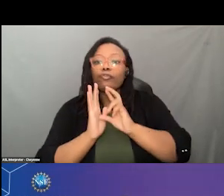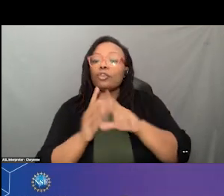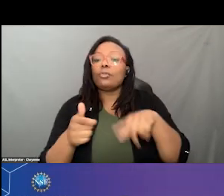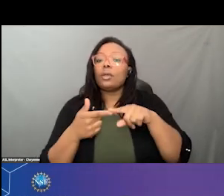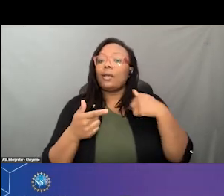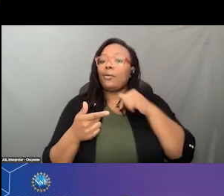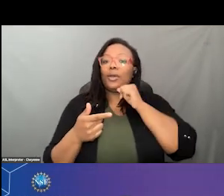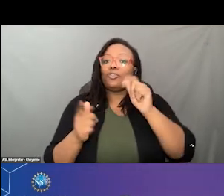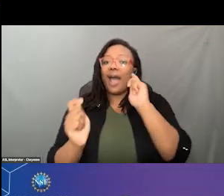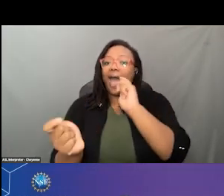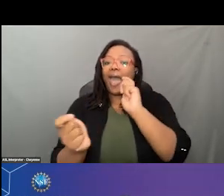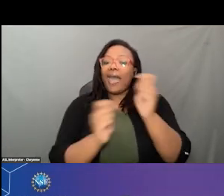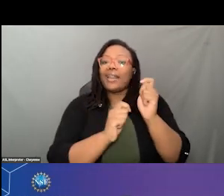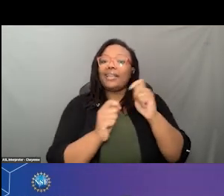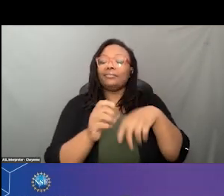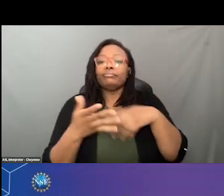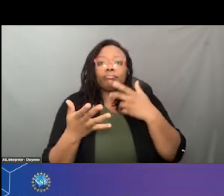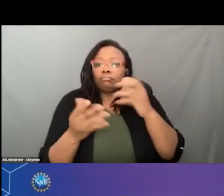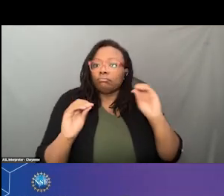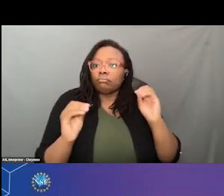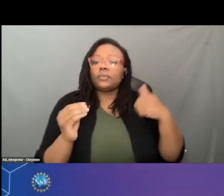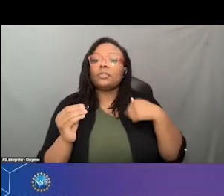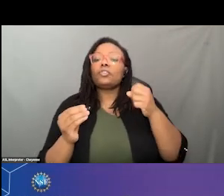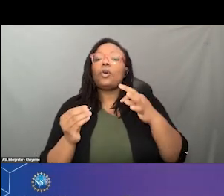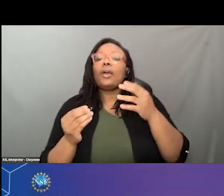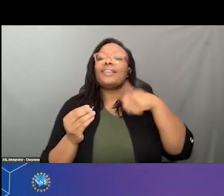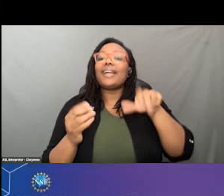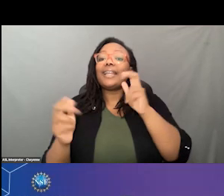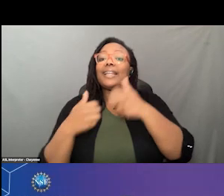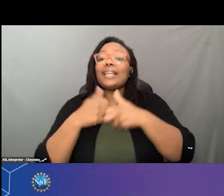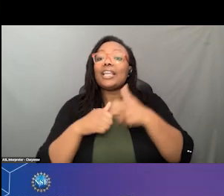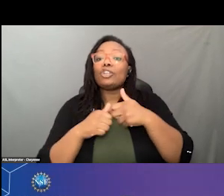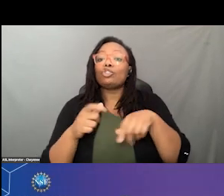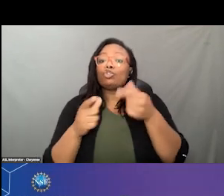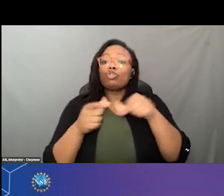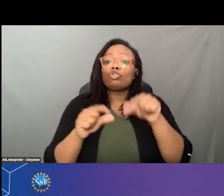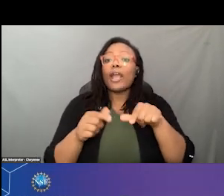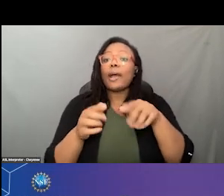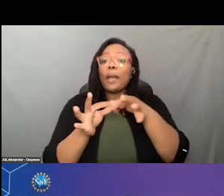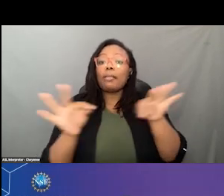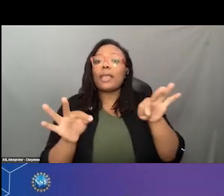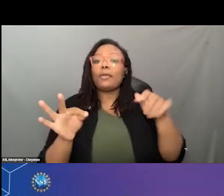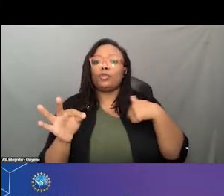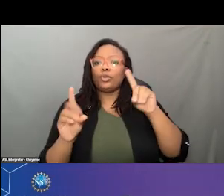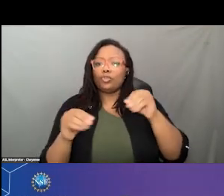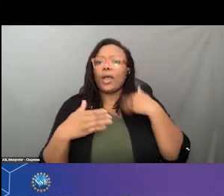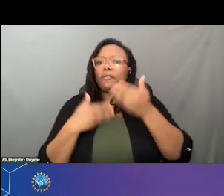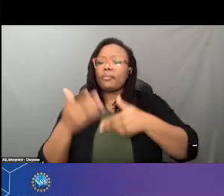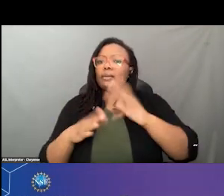NSF does not edit it. So again, if there are any issues with that, we do have a process for that.